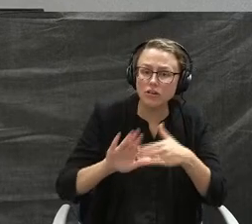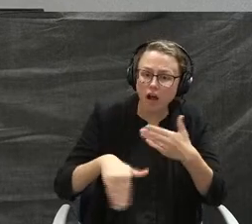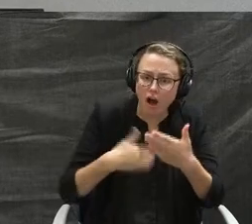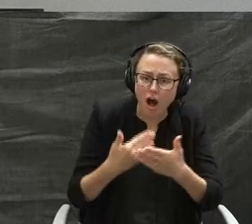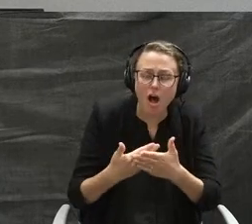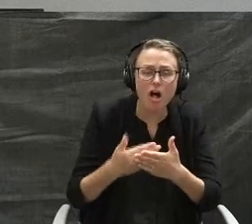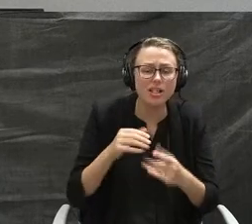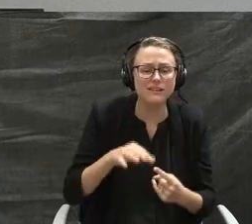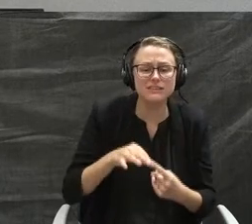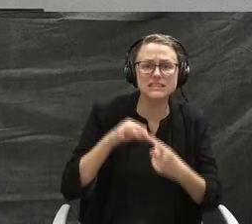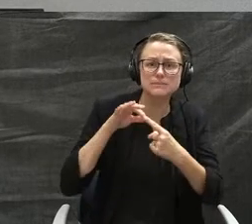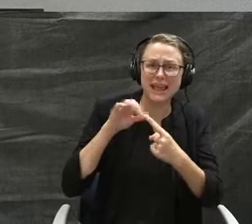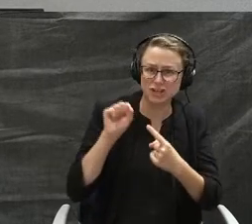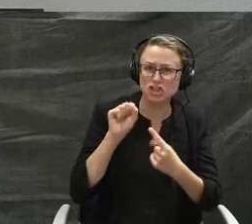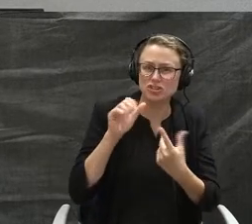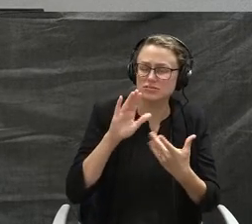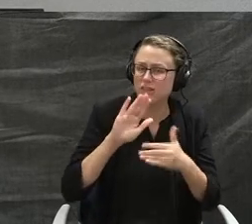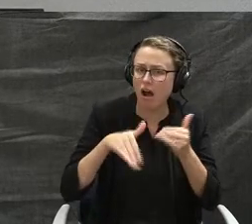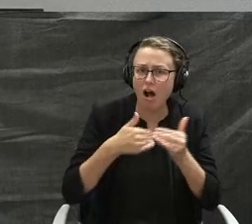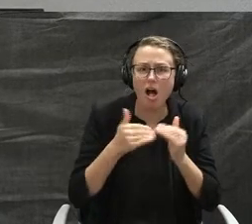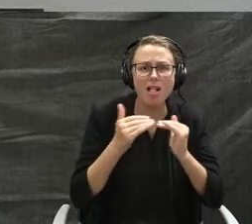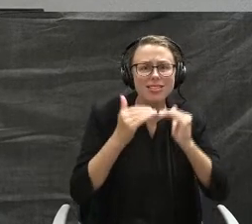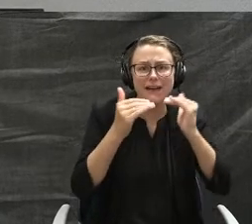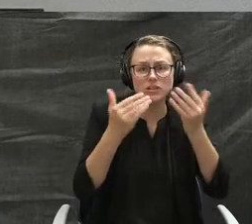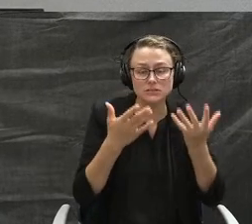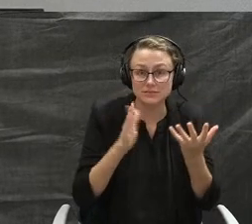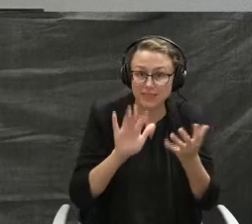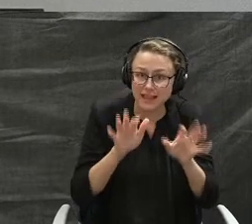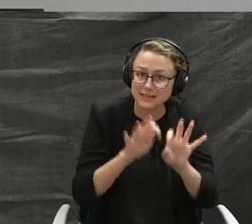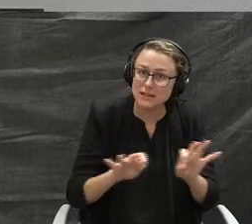because it's a critical part of the education students get.